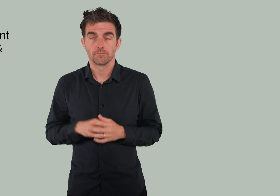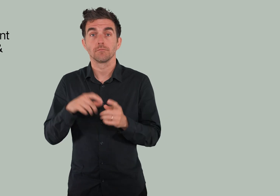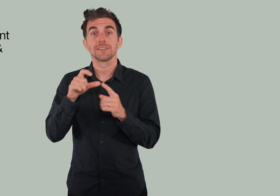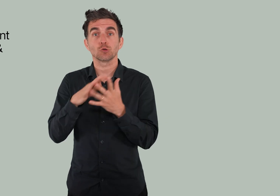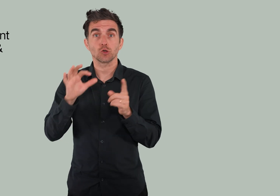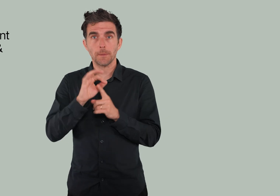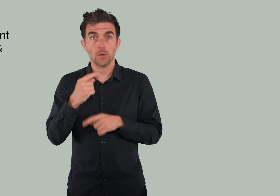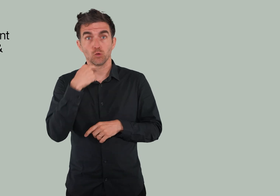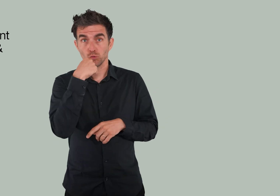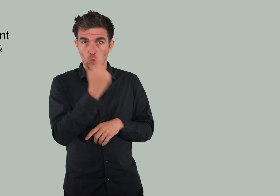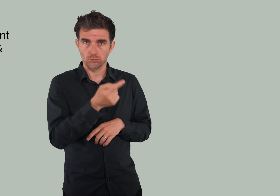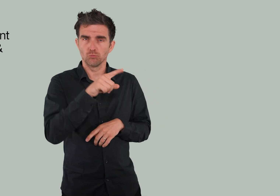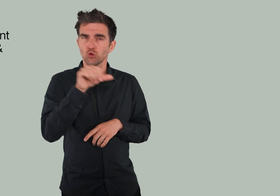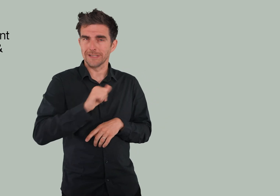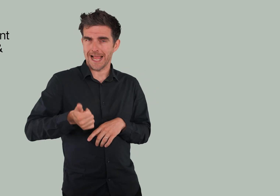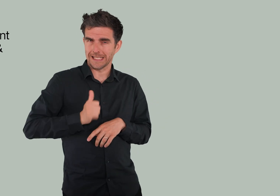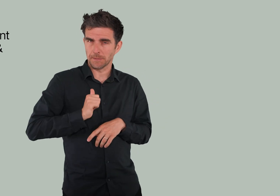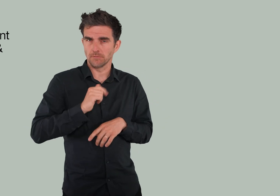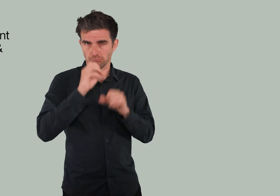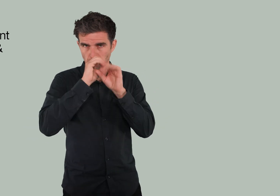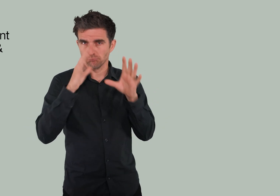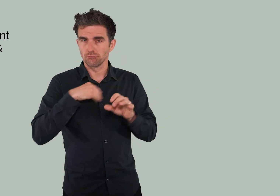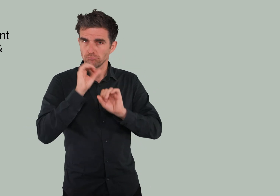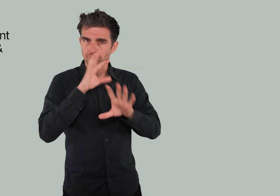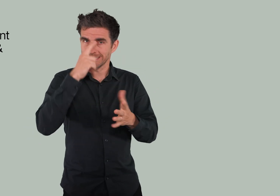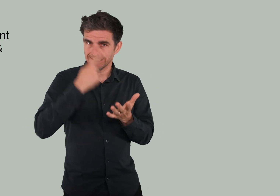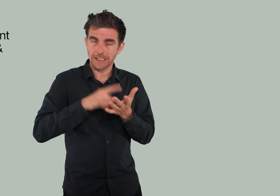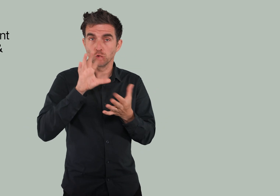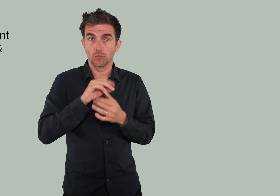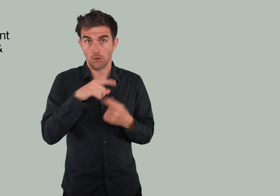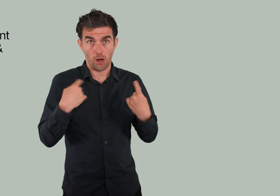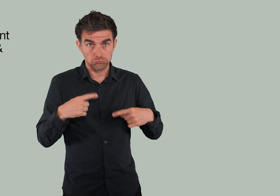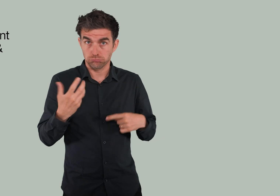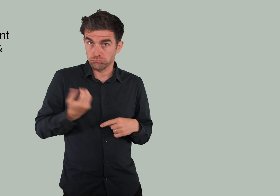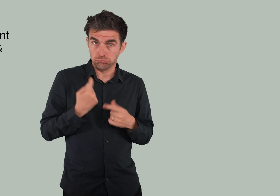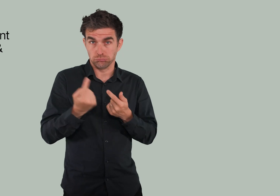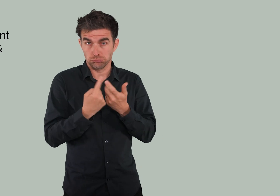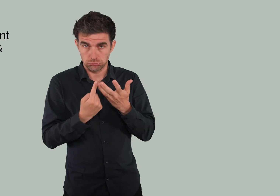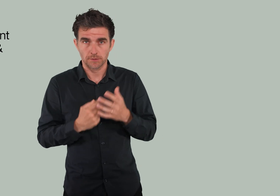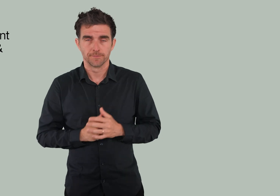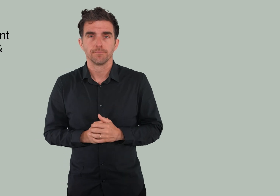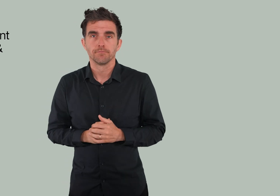DWP told them when they should expect a decision on their benefit eligibility